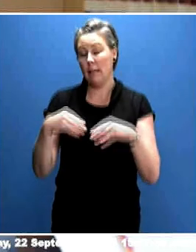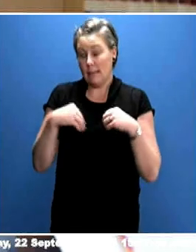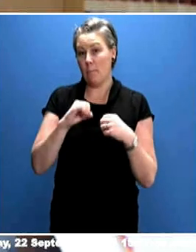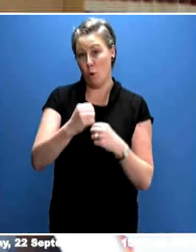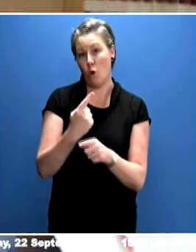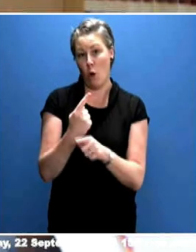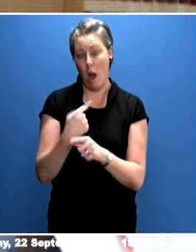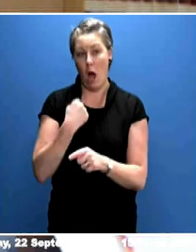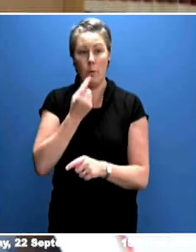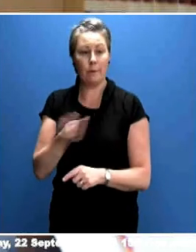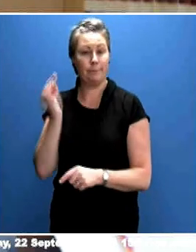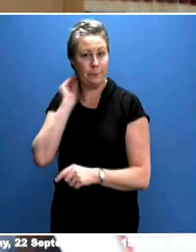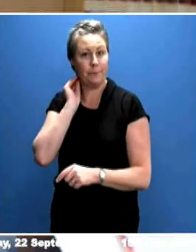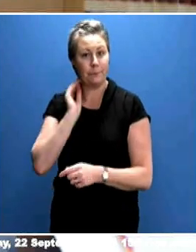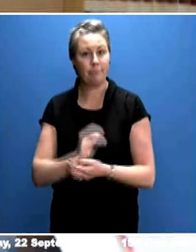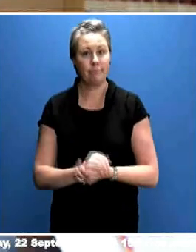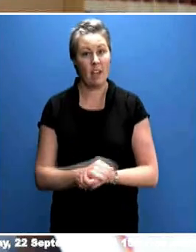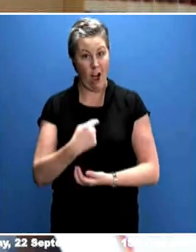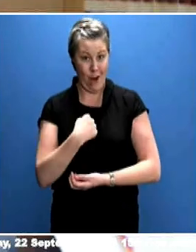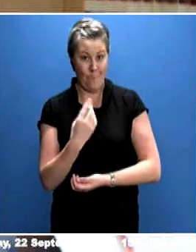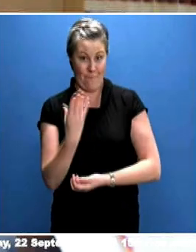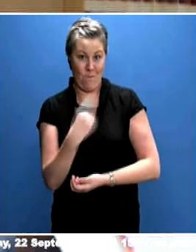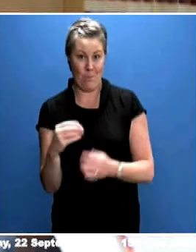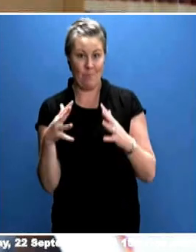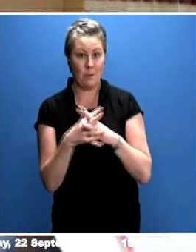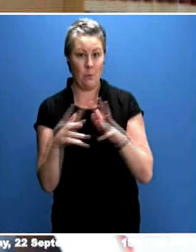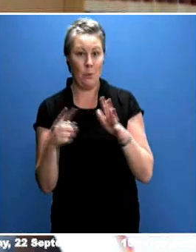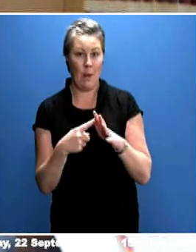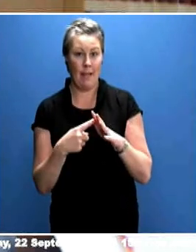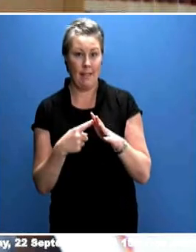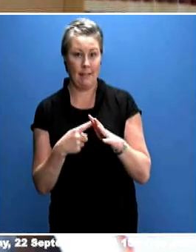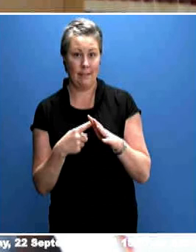I'm originally from Western Australia and was born in Perth